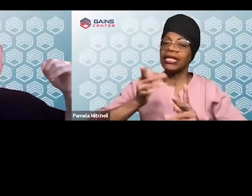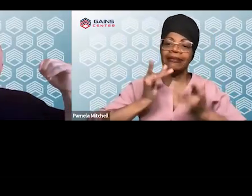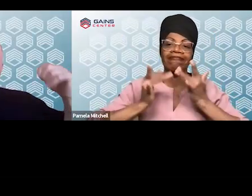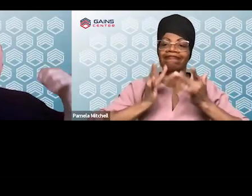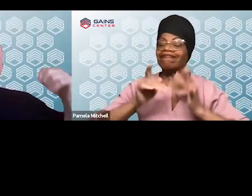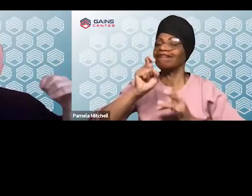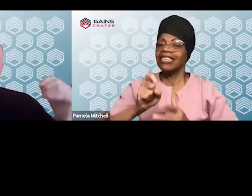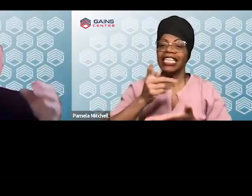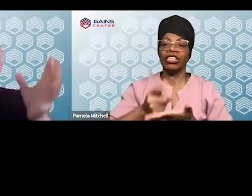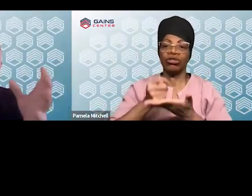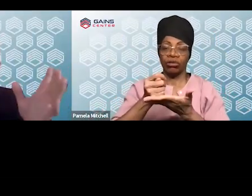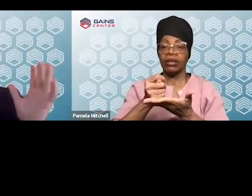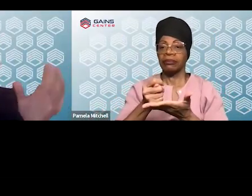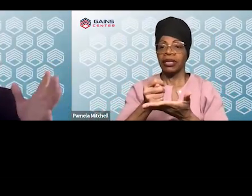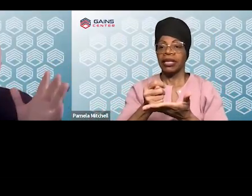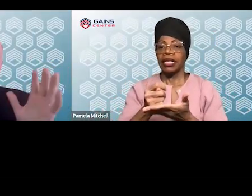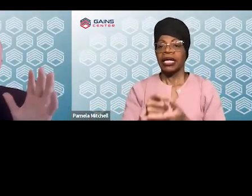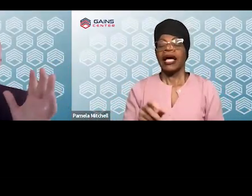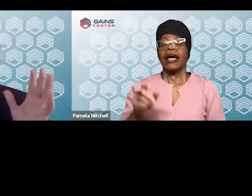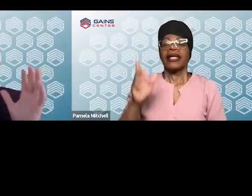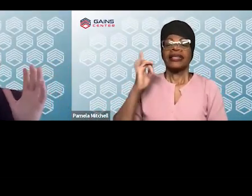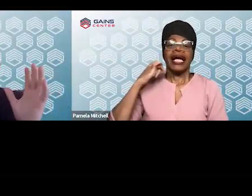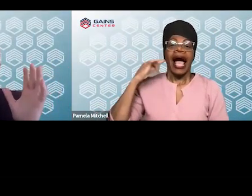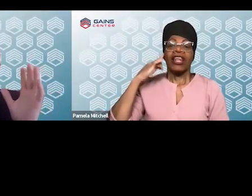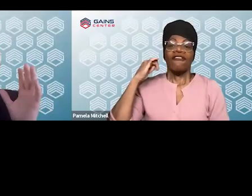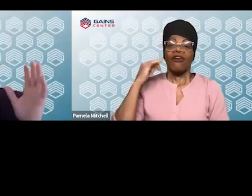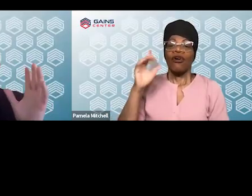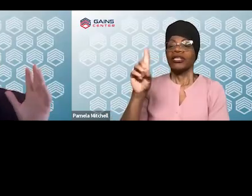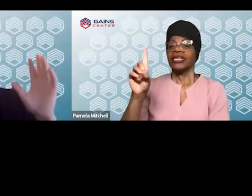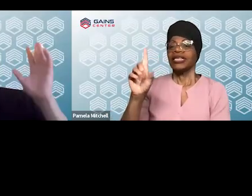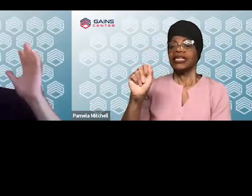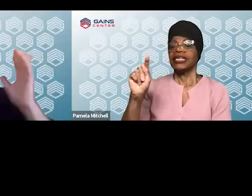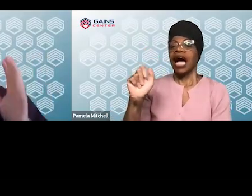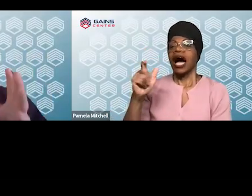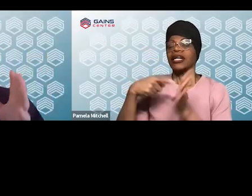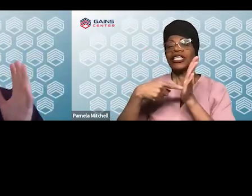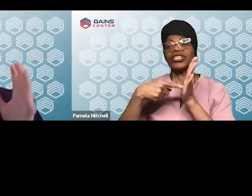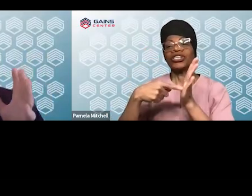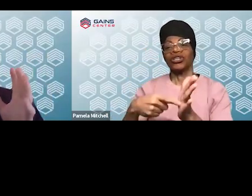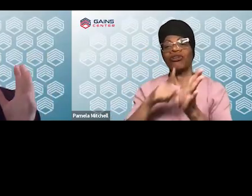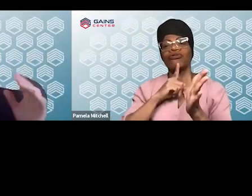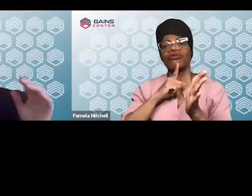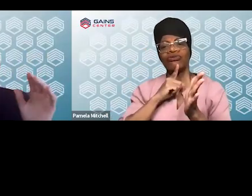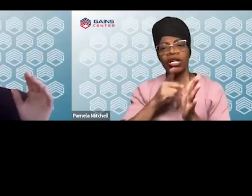And we particularly think the California data is showing something interesting. It's showing that we get really good results,